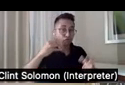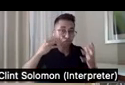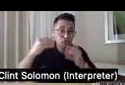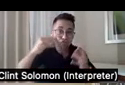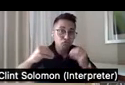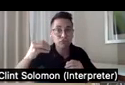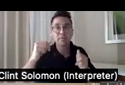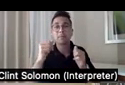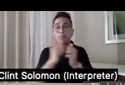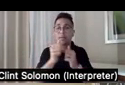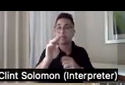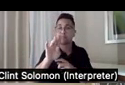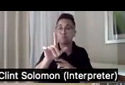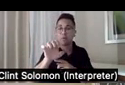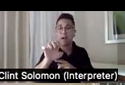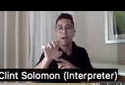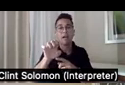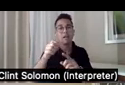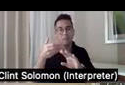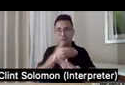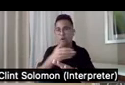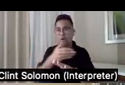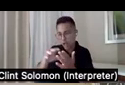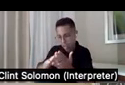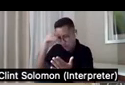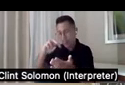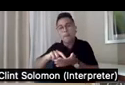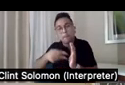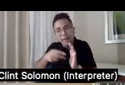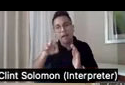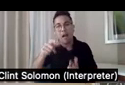meaning of a letter i've seen that so many times with kids who are deafblind four or five years